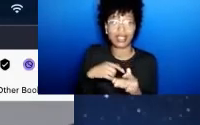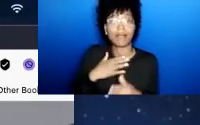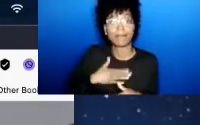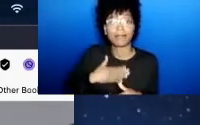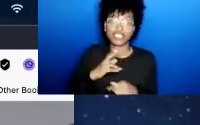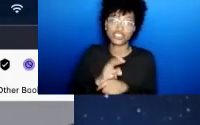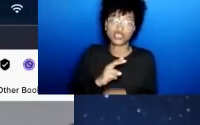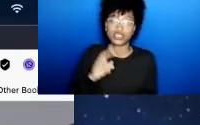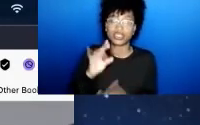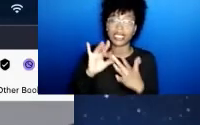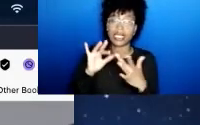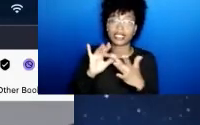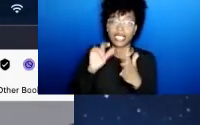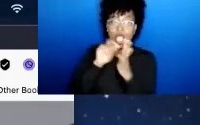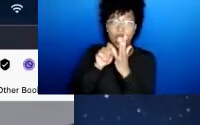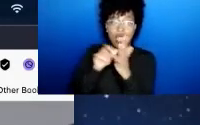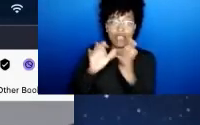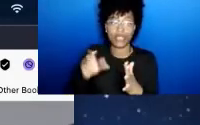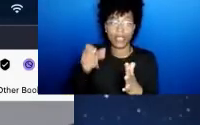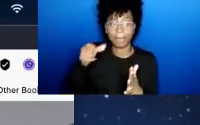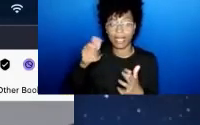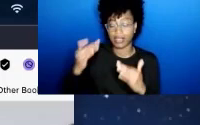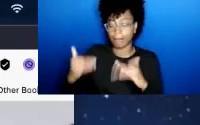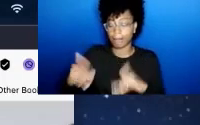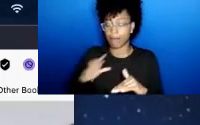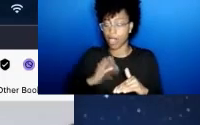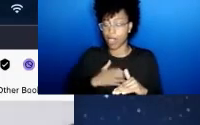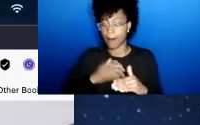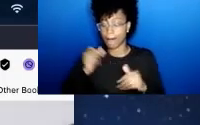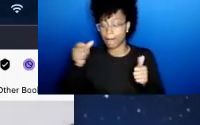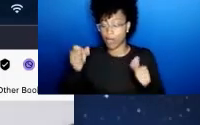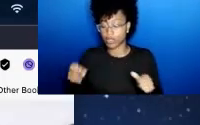the bottom of the poster. 06:37:31 This is one of the asynchronous tools